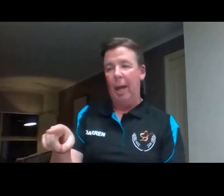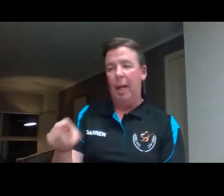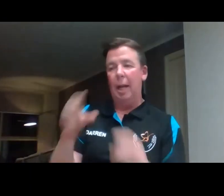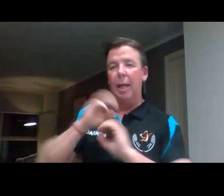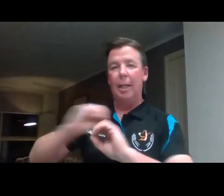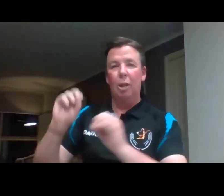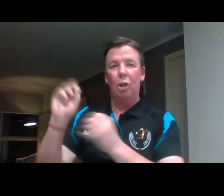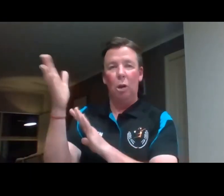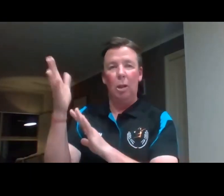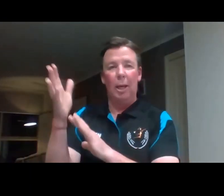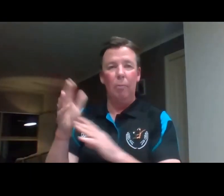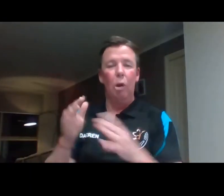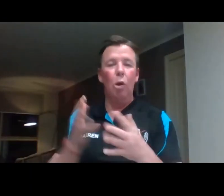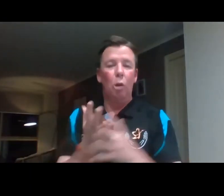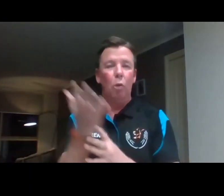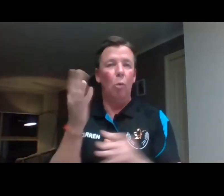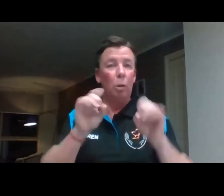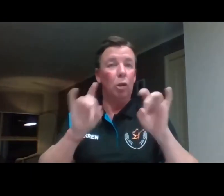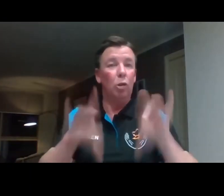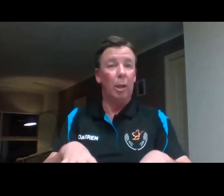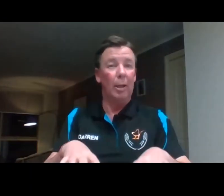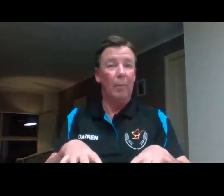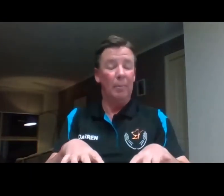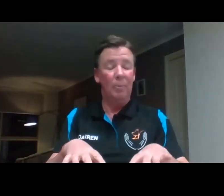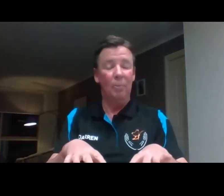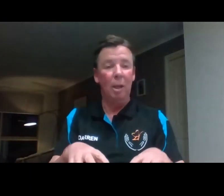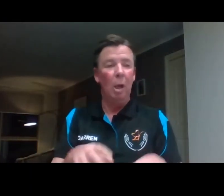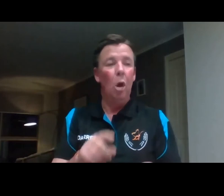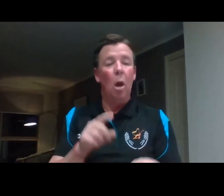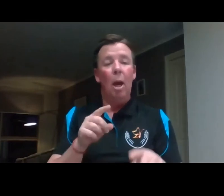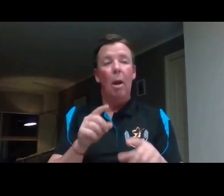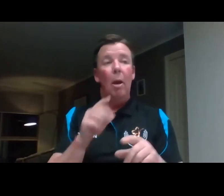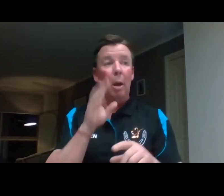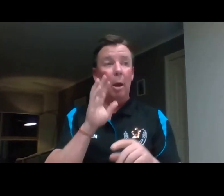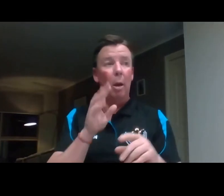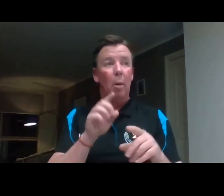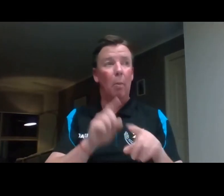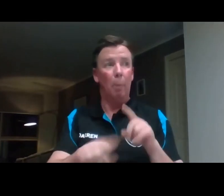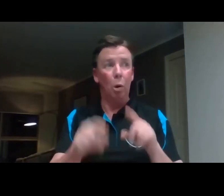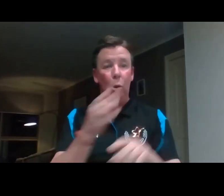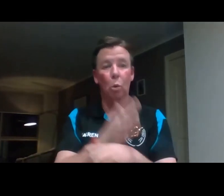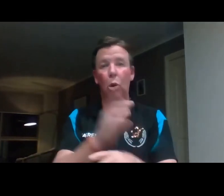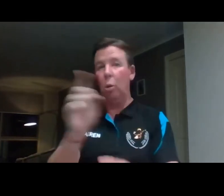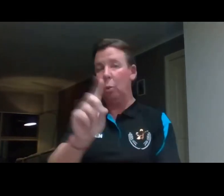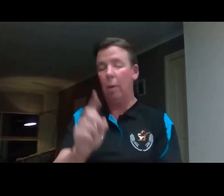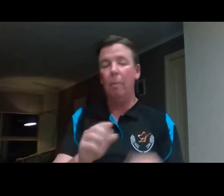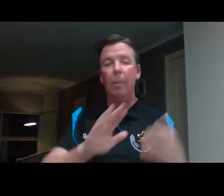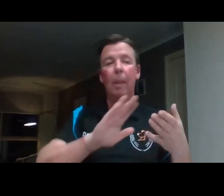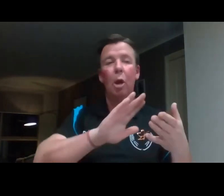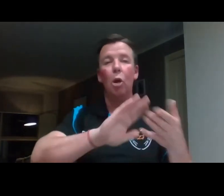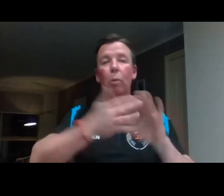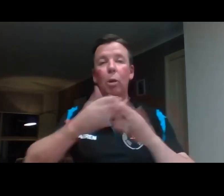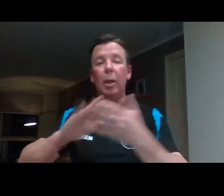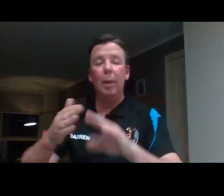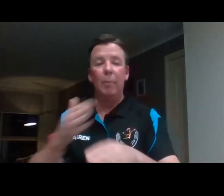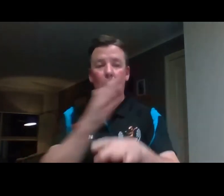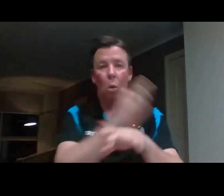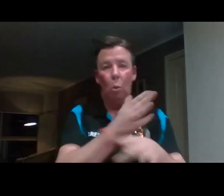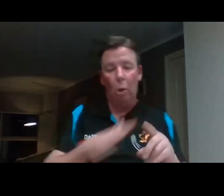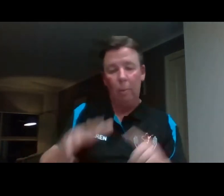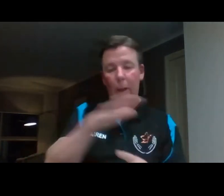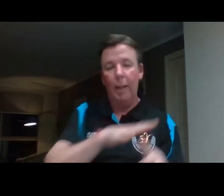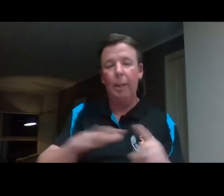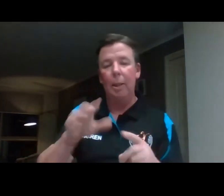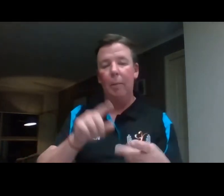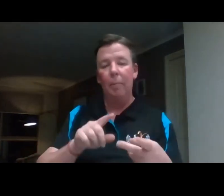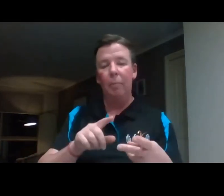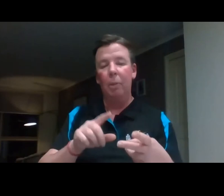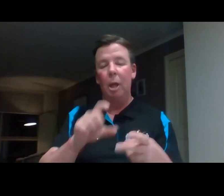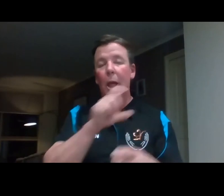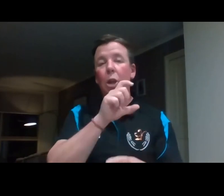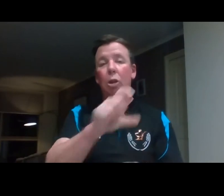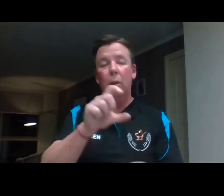I teach clients sometimes - now, no.